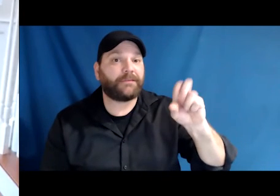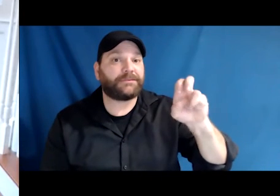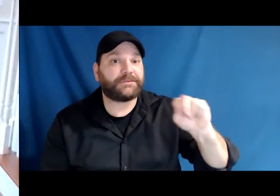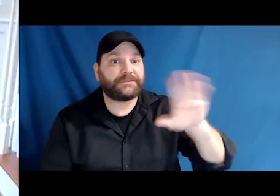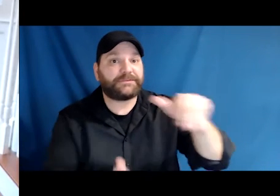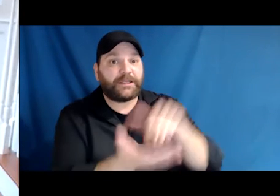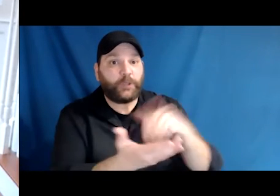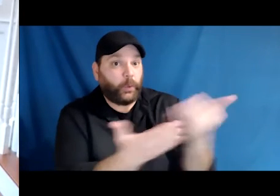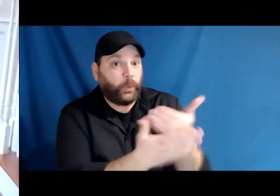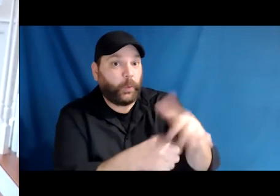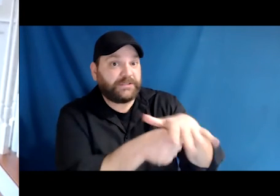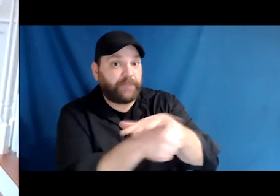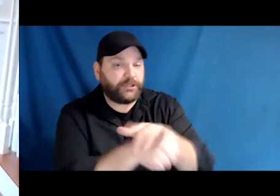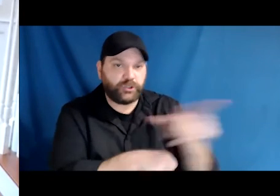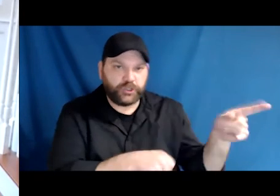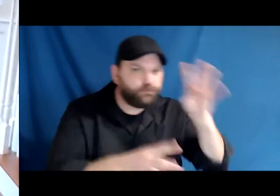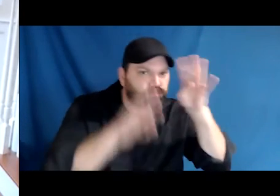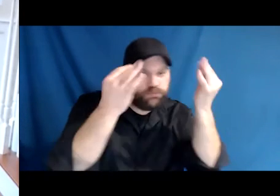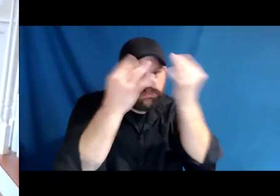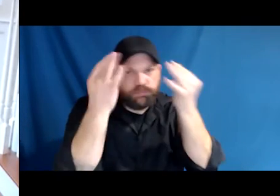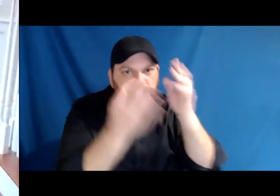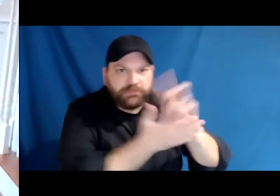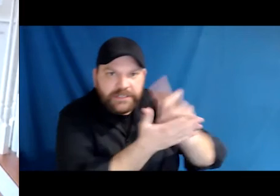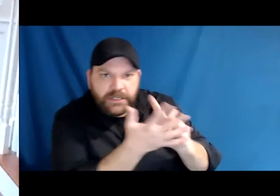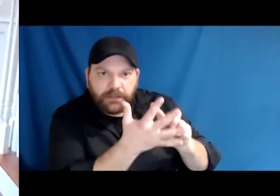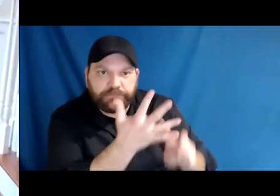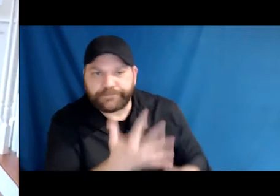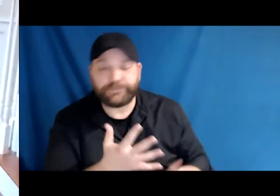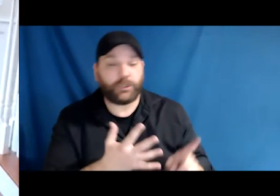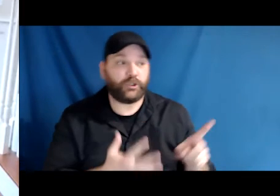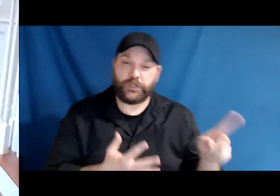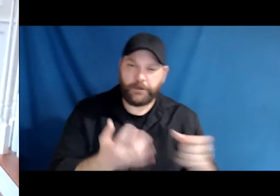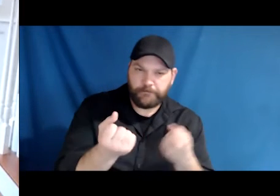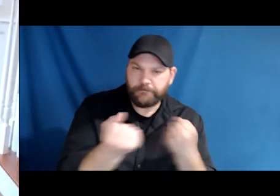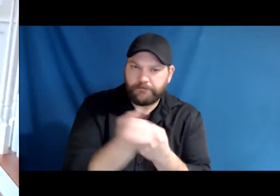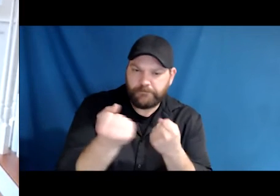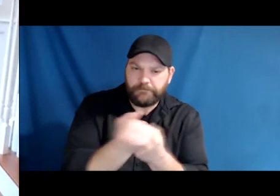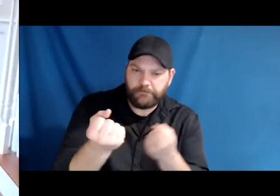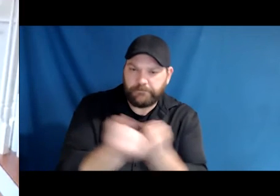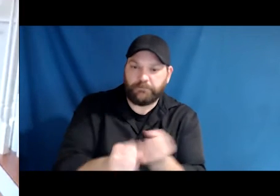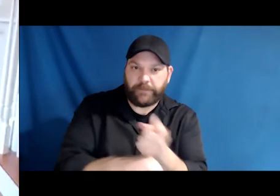Abi continued to support the growing and thriving local entrepreneurial community.